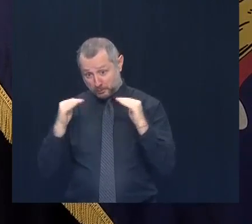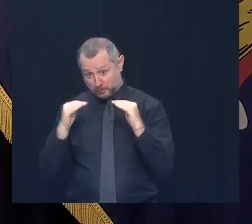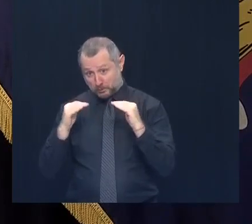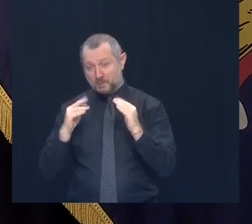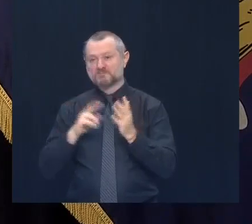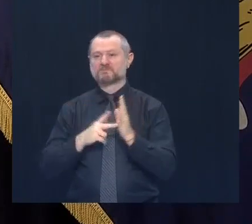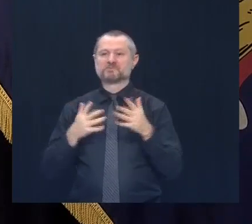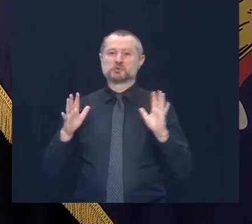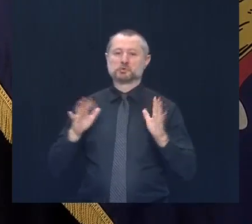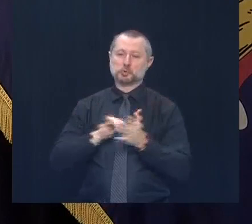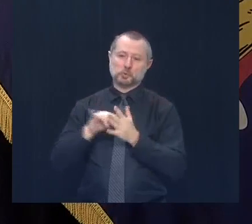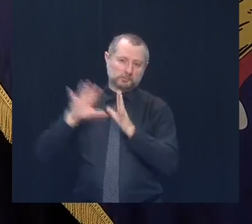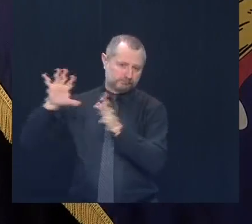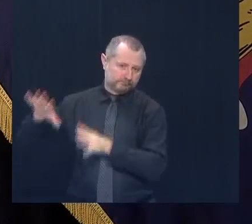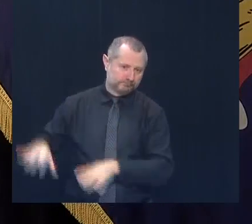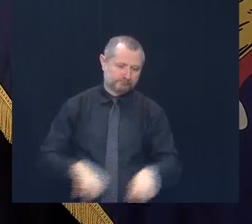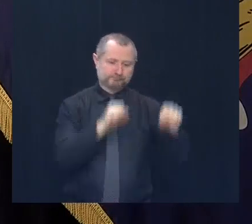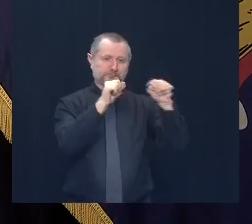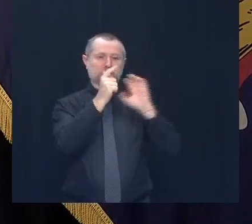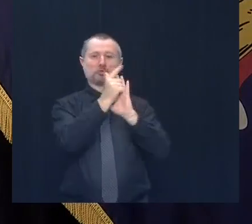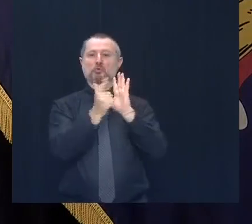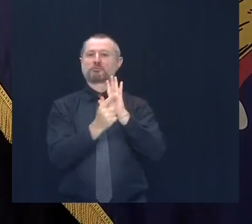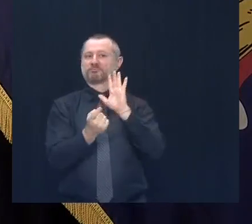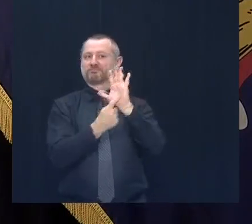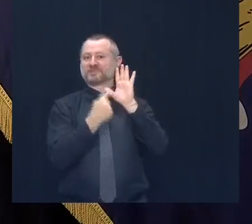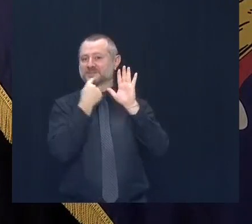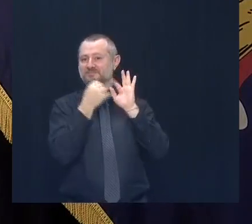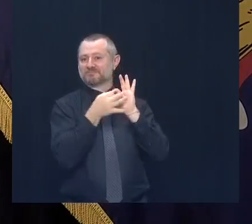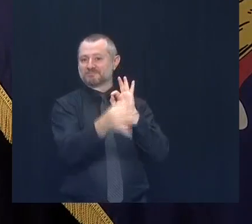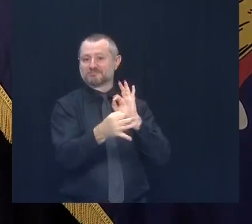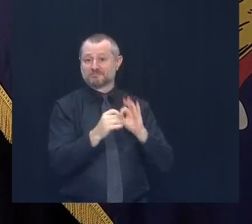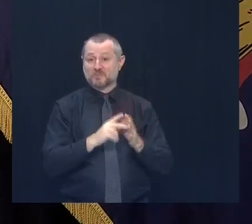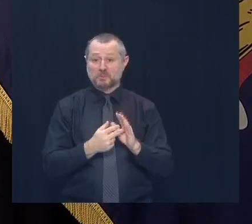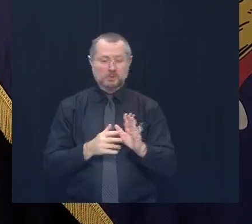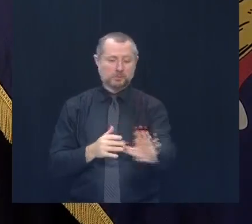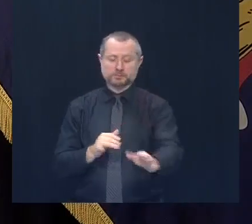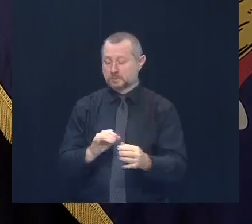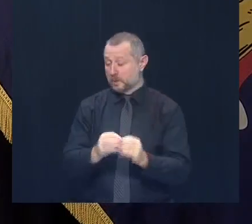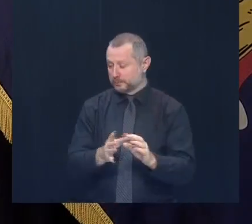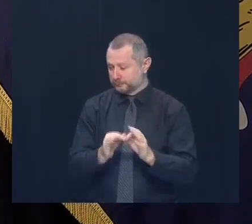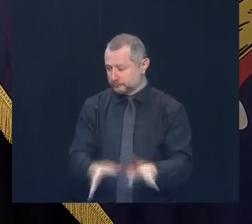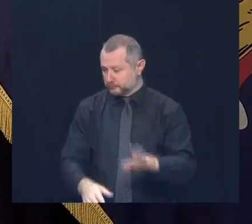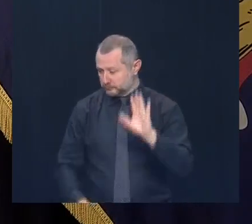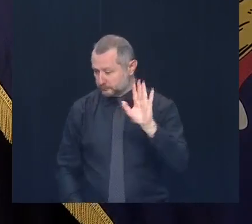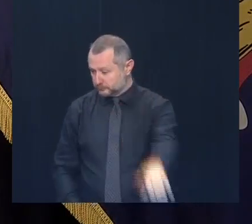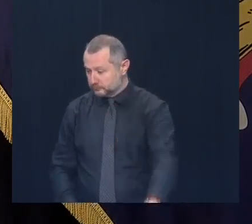DETERMINESt(Ñi ANY ACTION. THE ONLY RELEVANCE IS WHAT THEY DO BELOW 3.